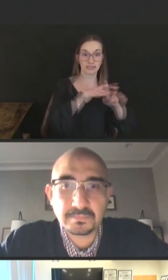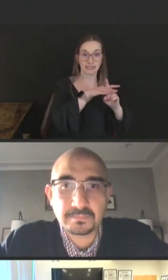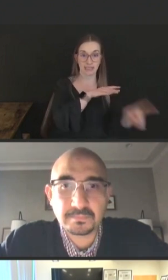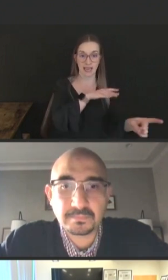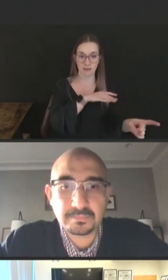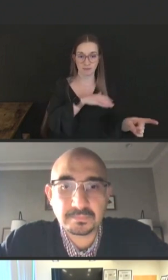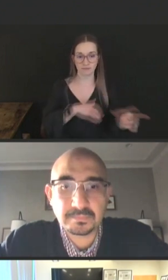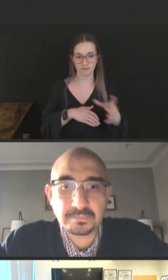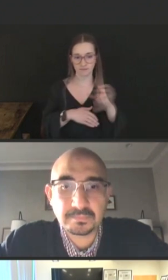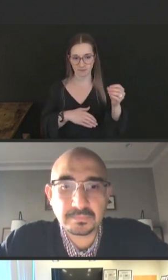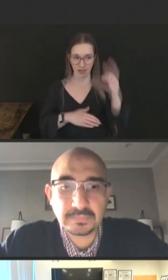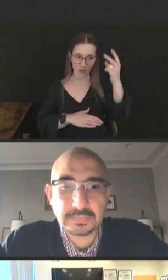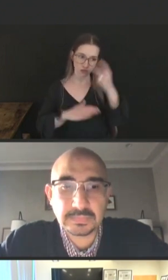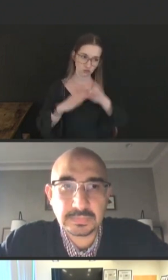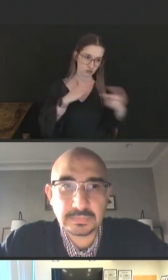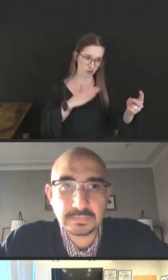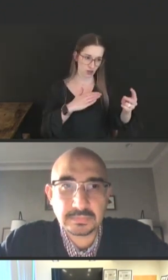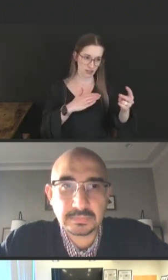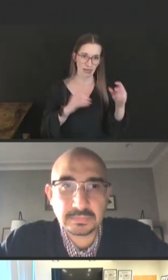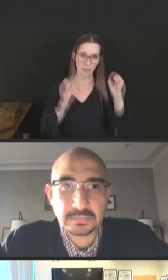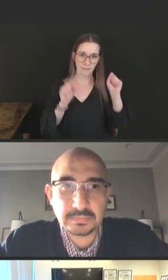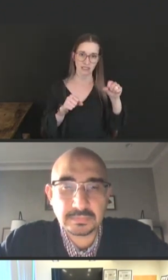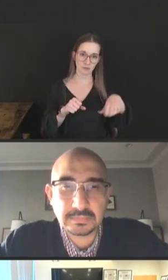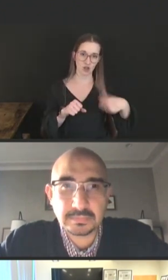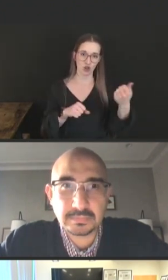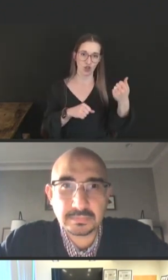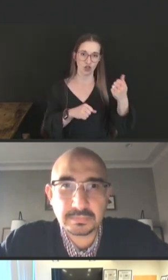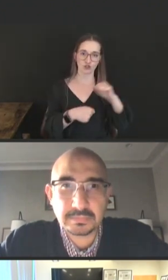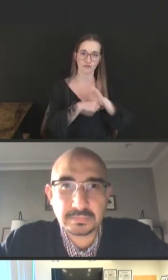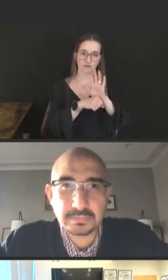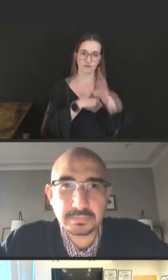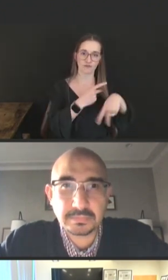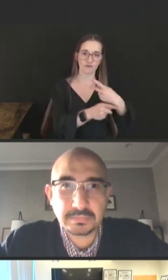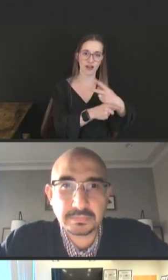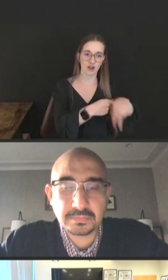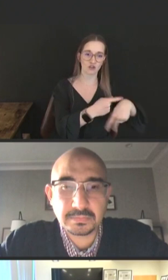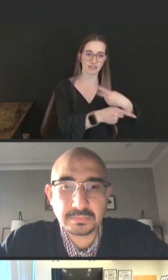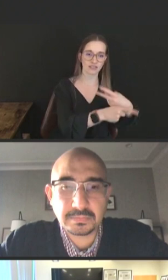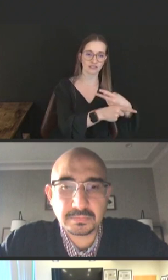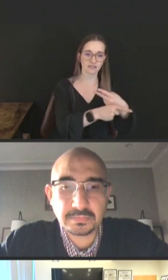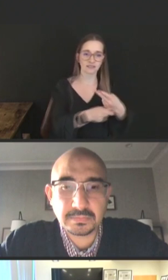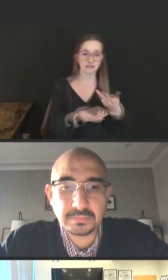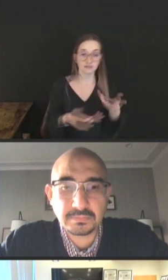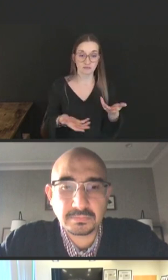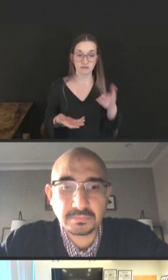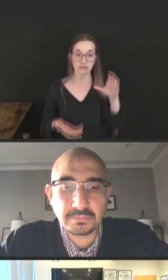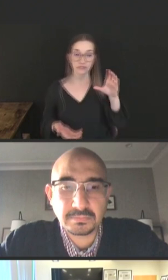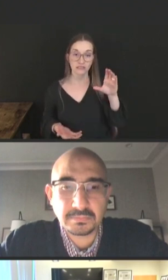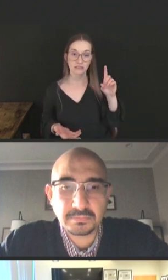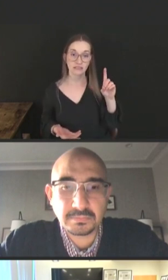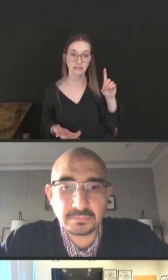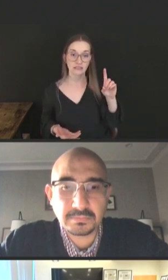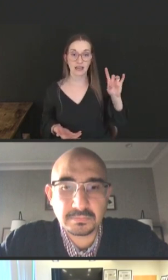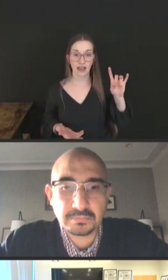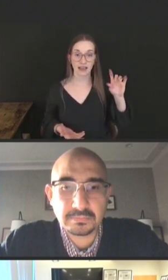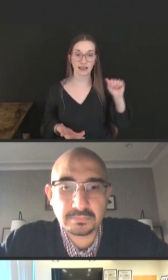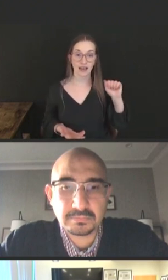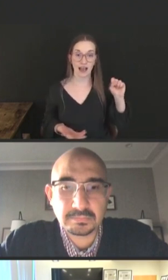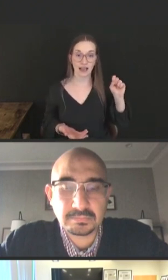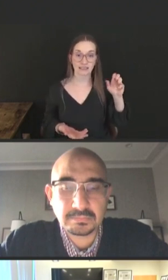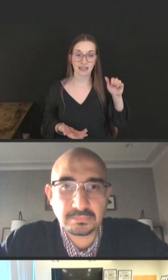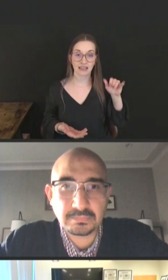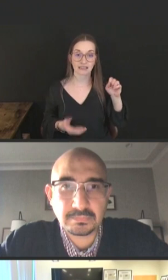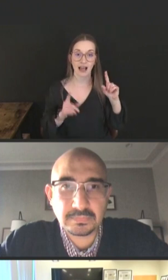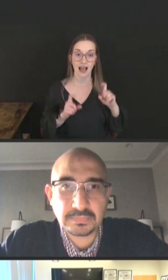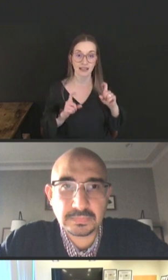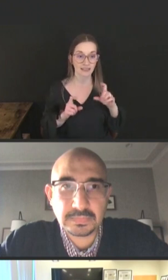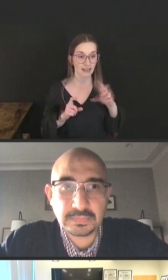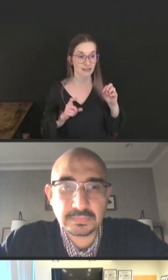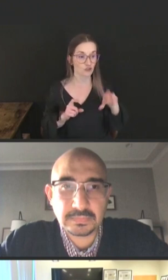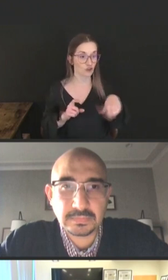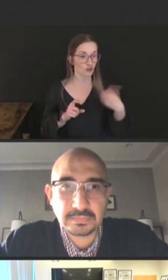and subvariants, to what degree do the CDA of assays or others predict continued protection